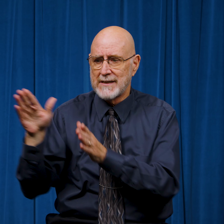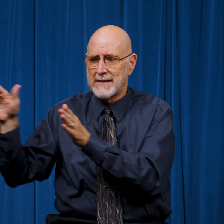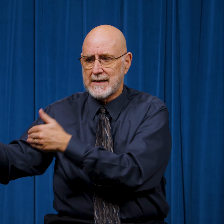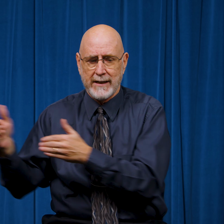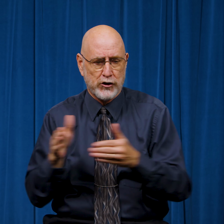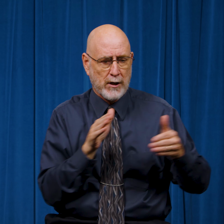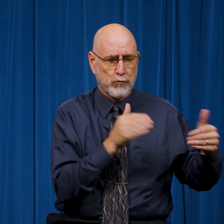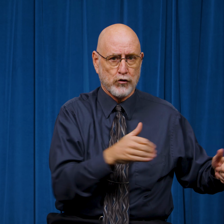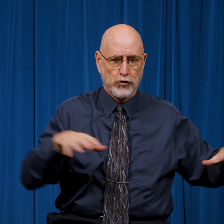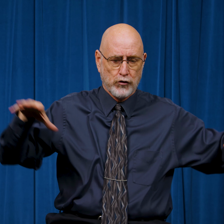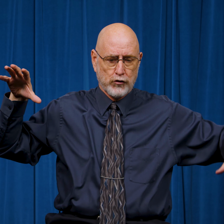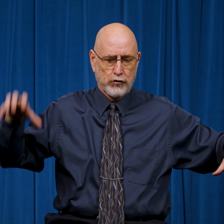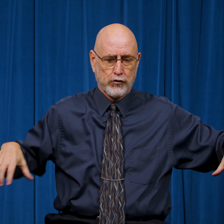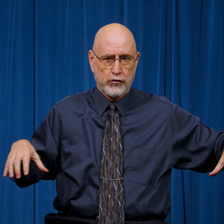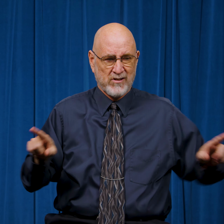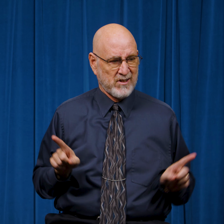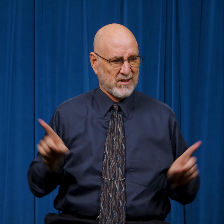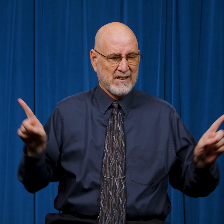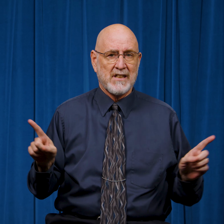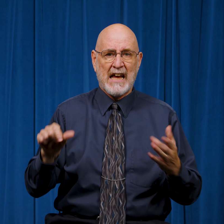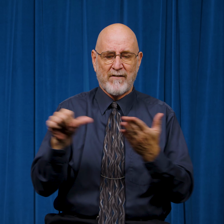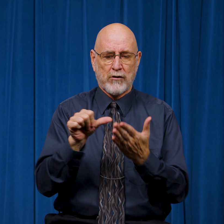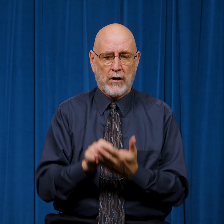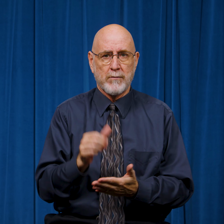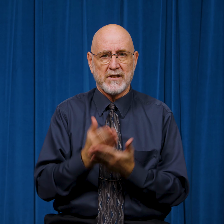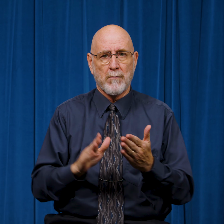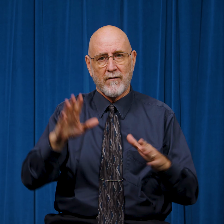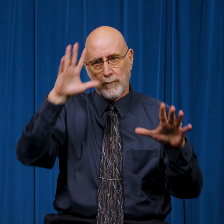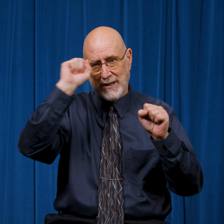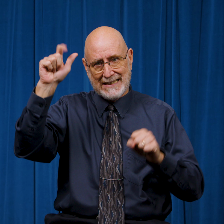which both contain engravings of some of Lincoln's speeches,